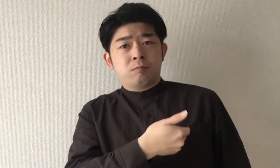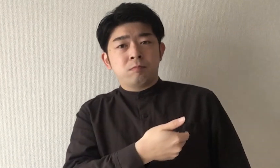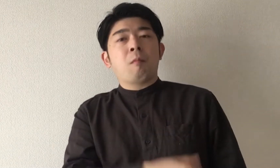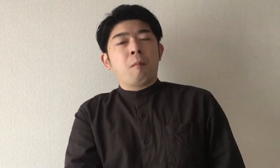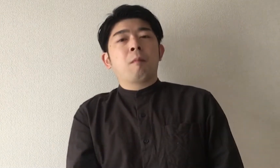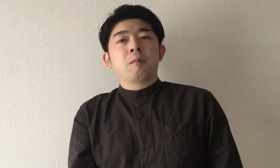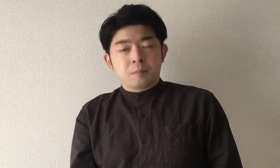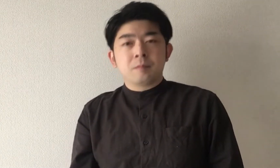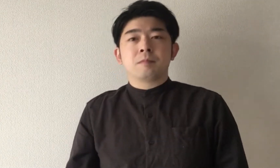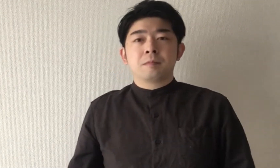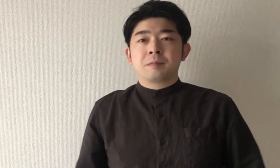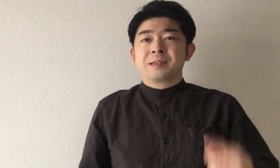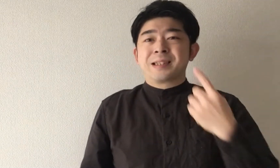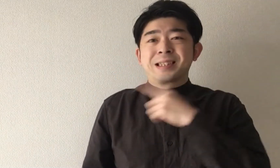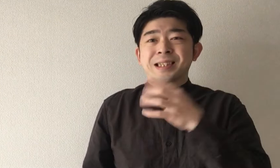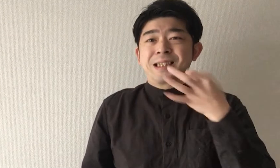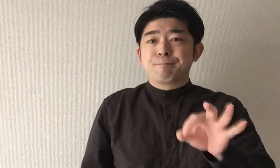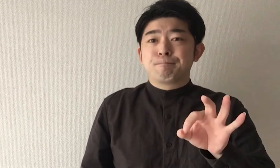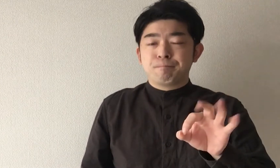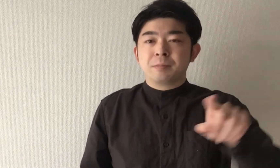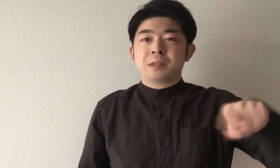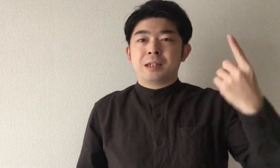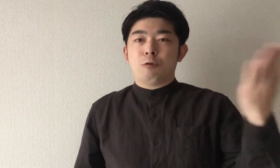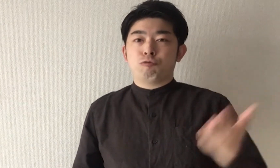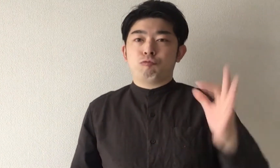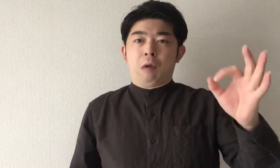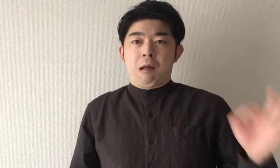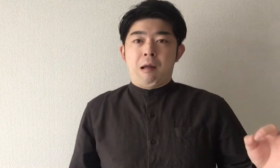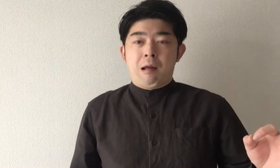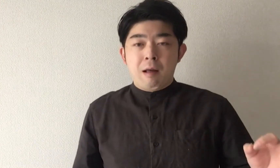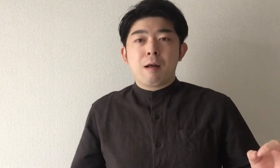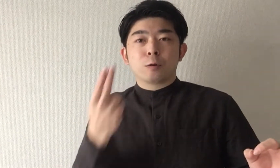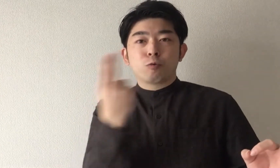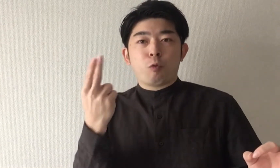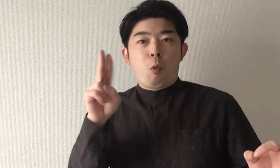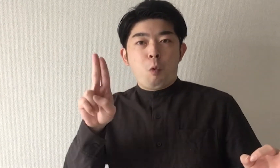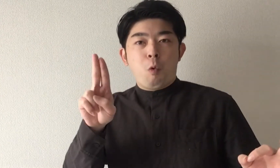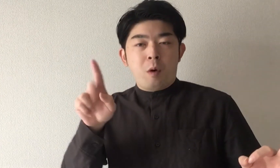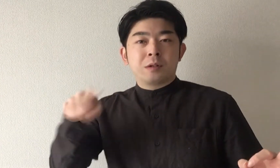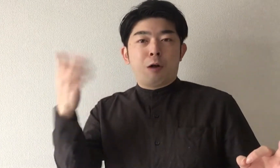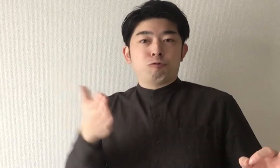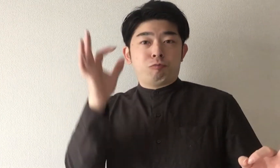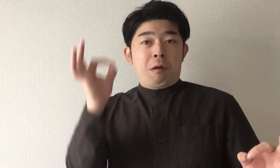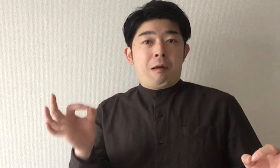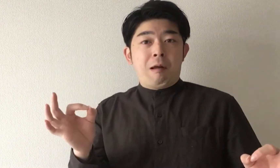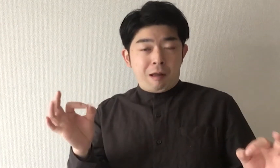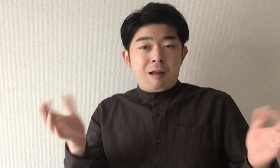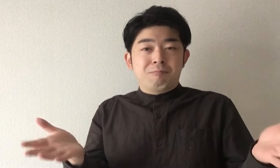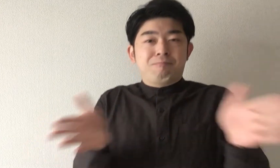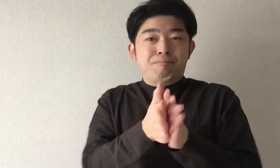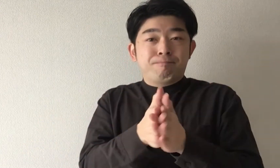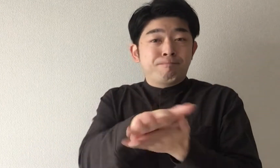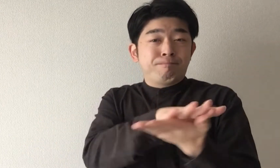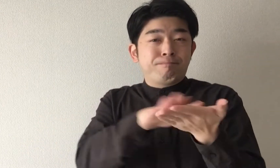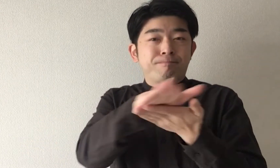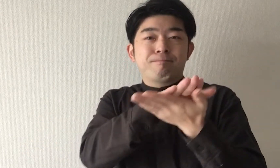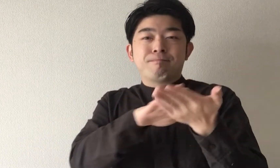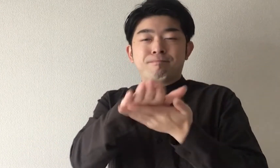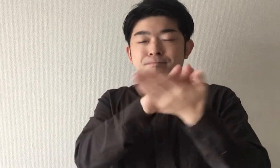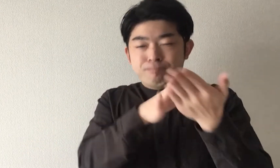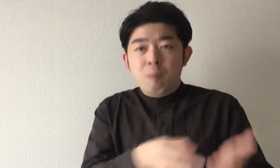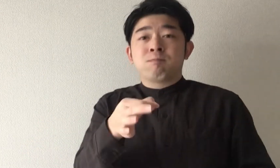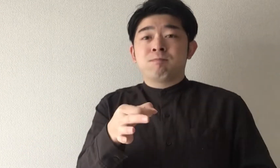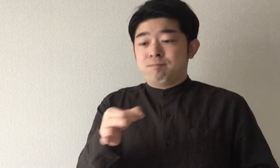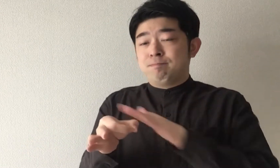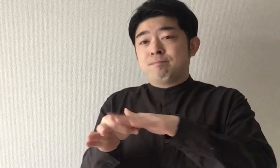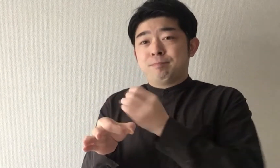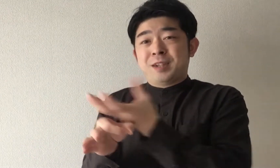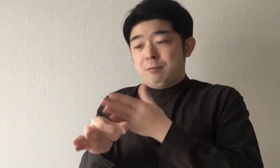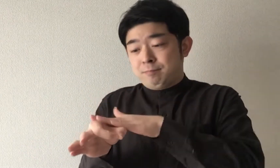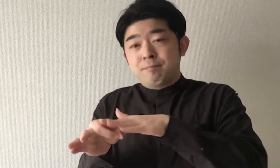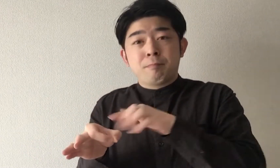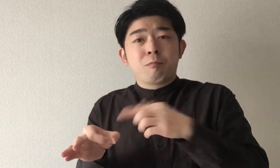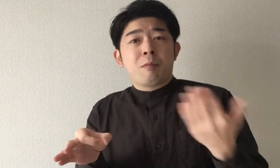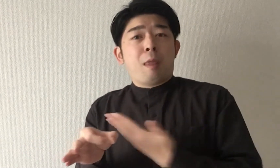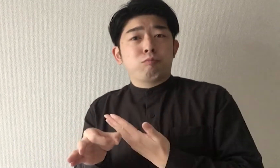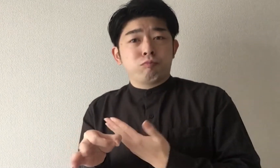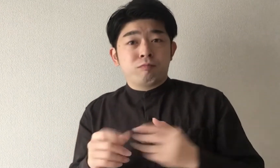If you would say the 100% silver and the 100% copper in the material make the coin,